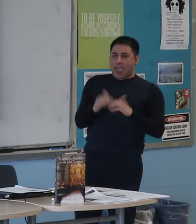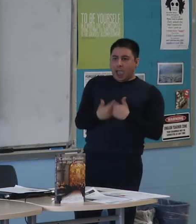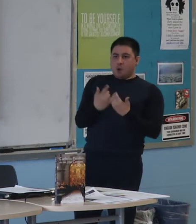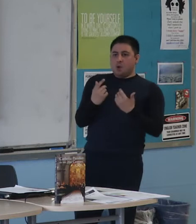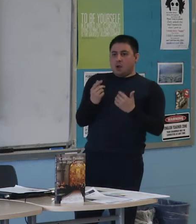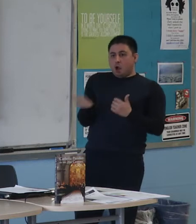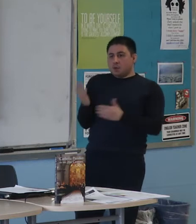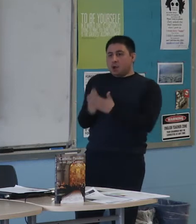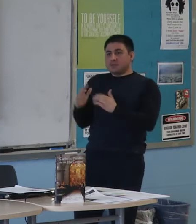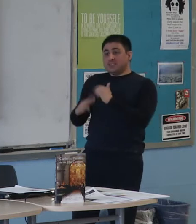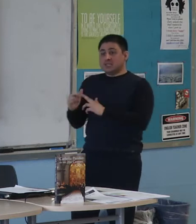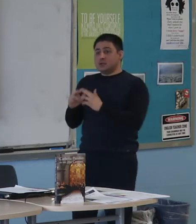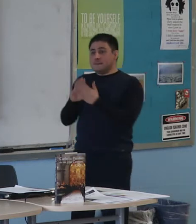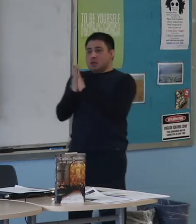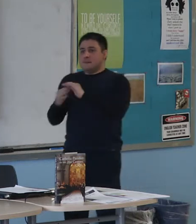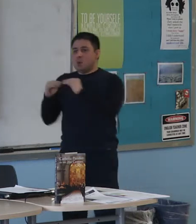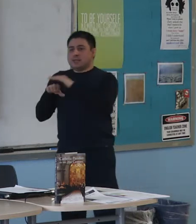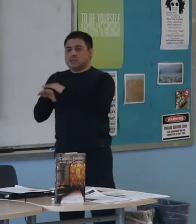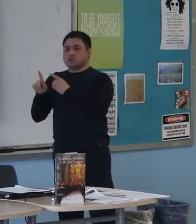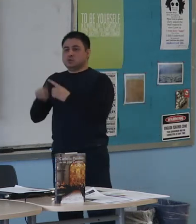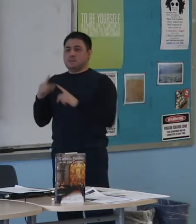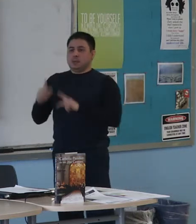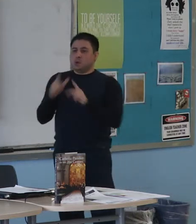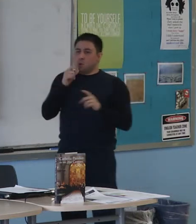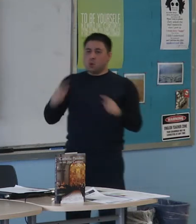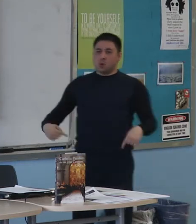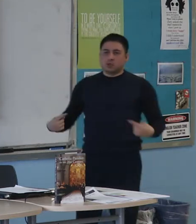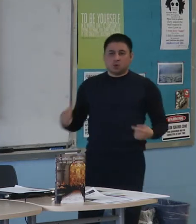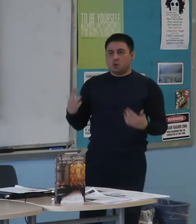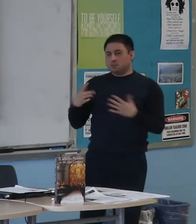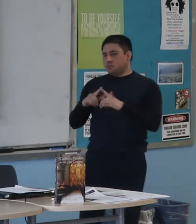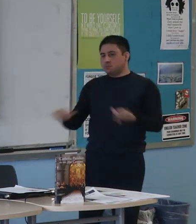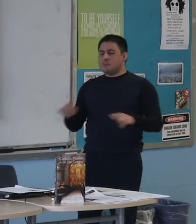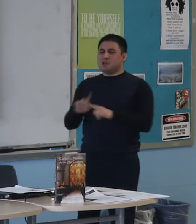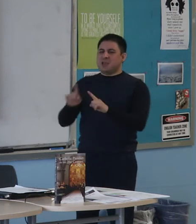parts of the facility accessible. And again this varies widely depending where